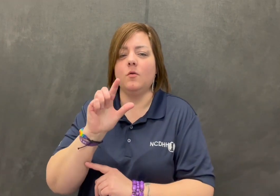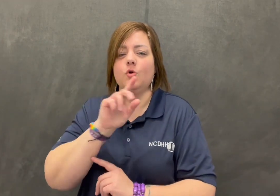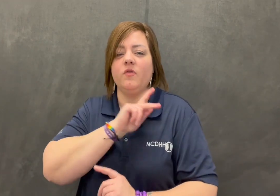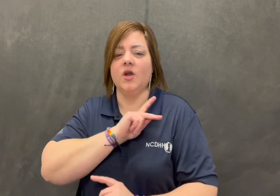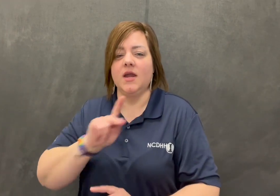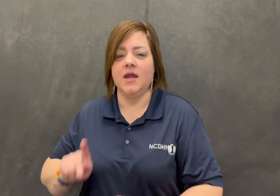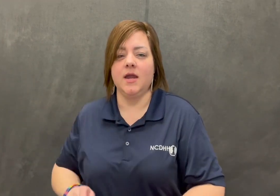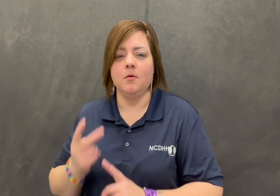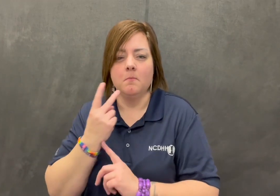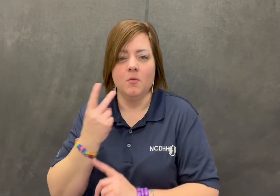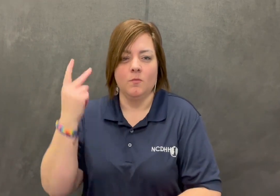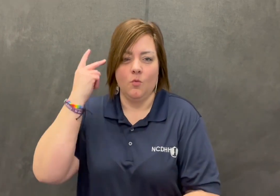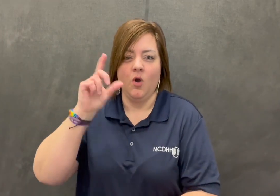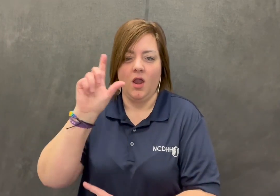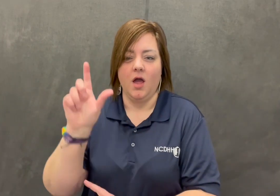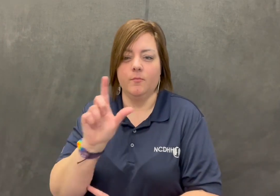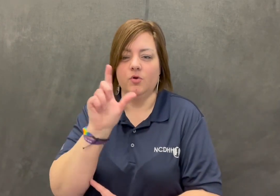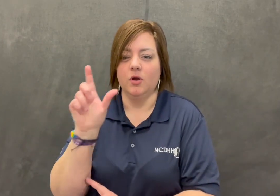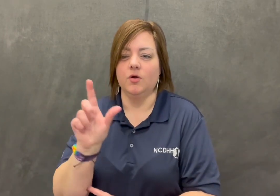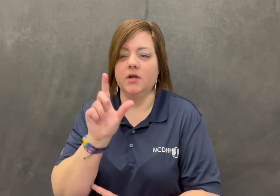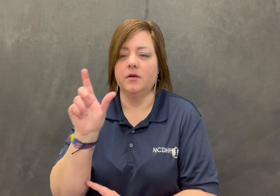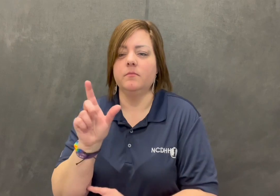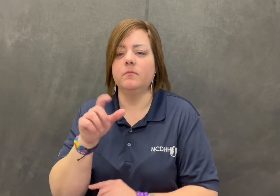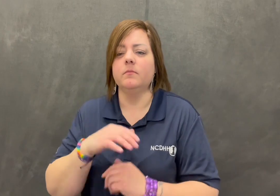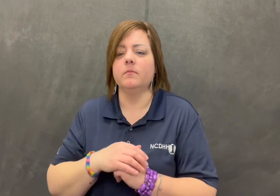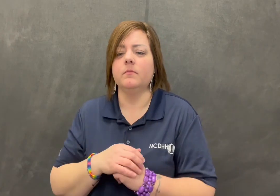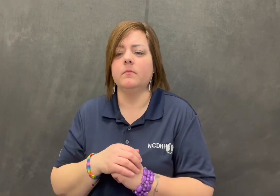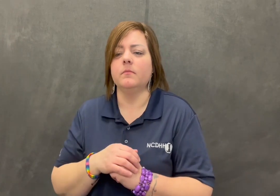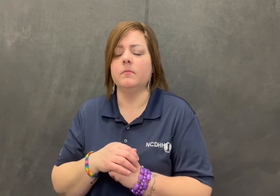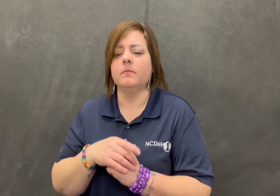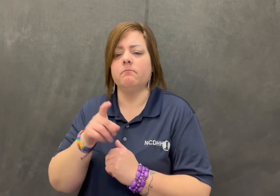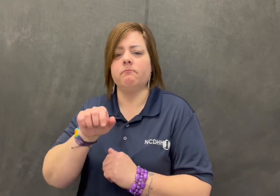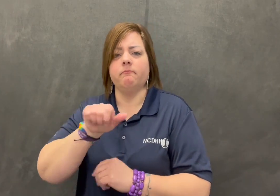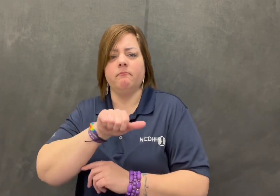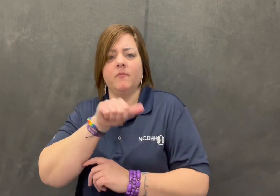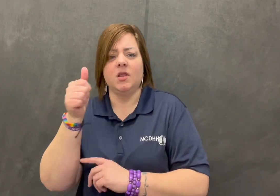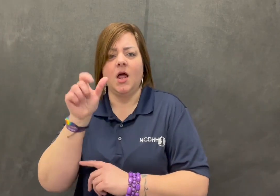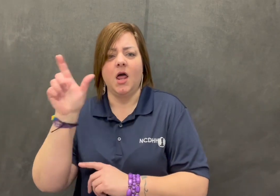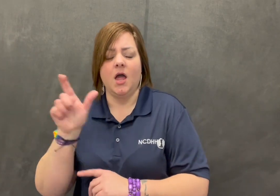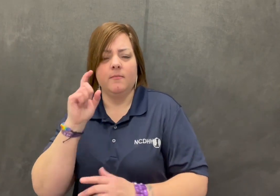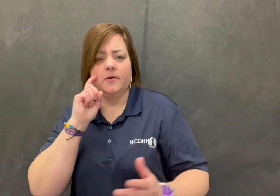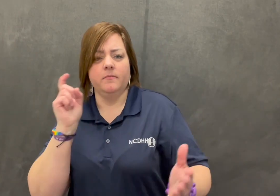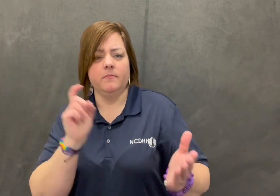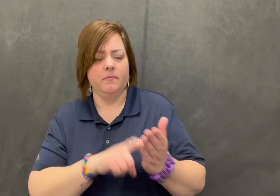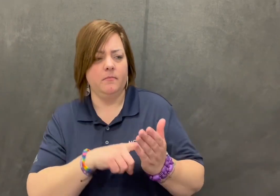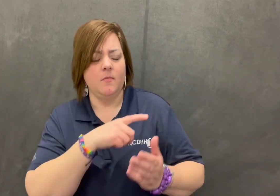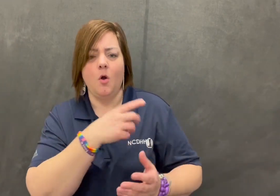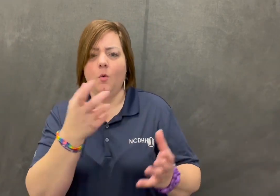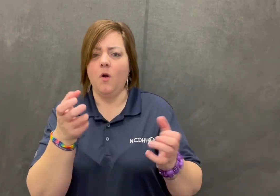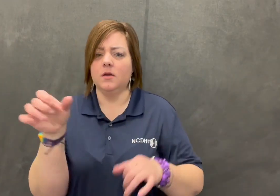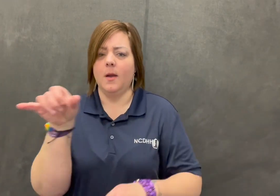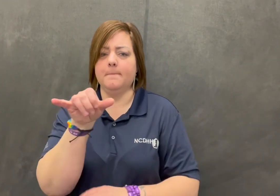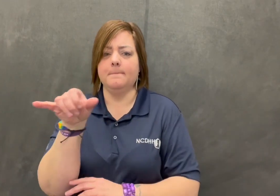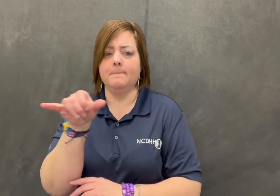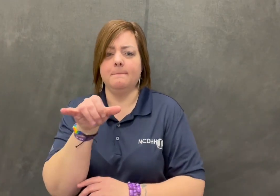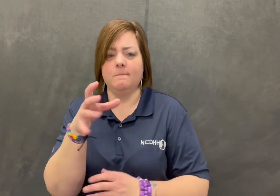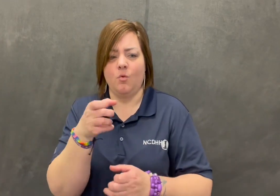red notebook which was for the Martin Luther King Memorial Library other libraries wanted